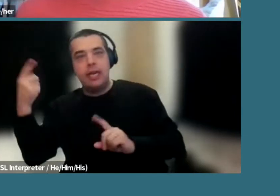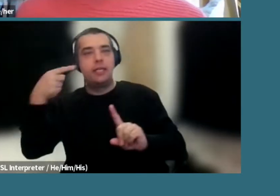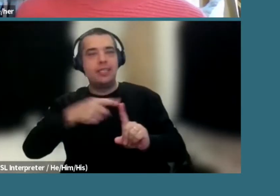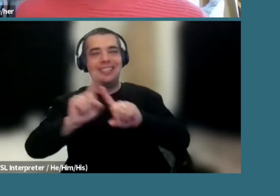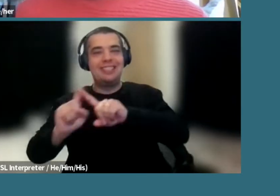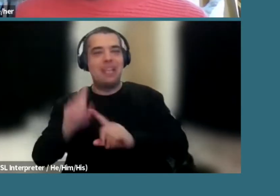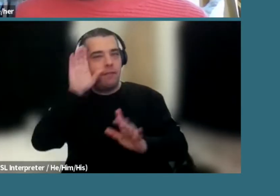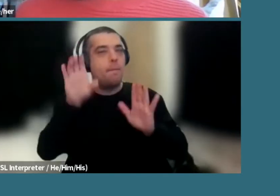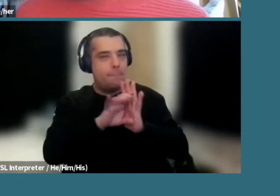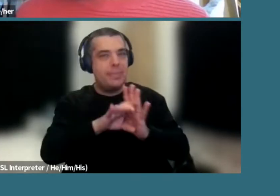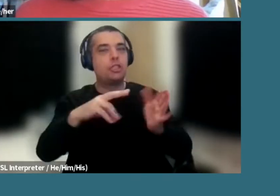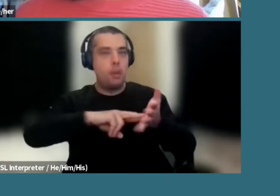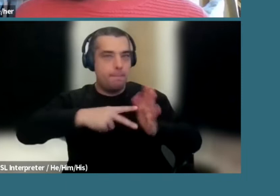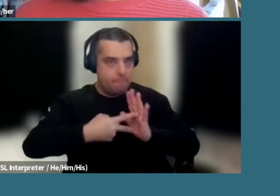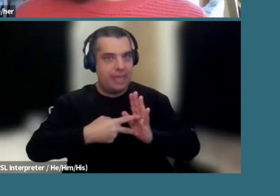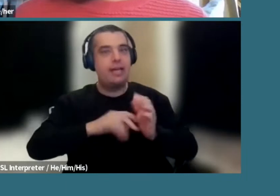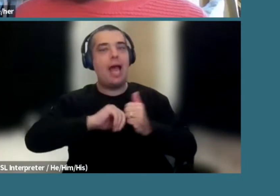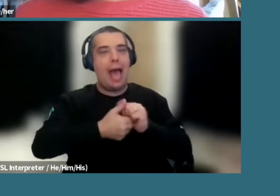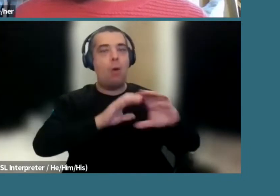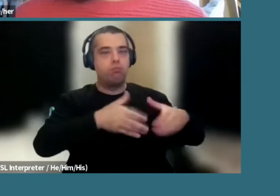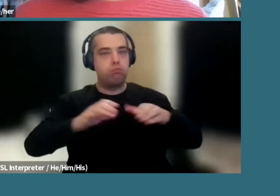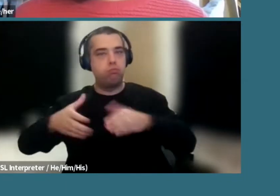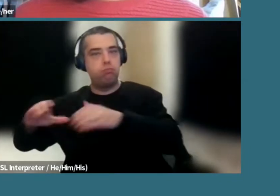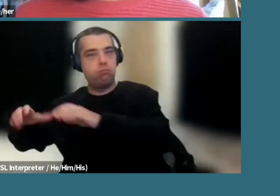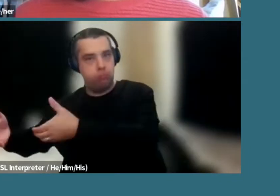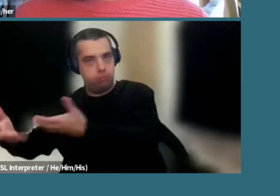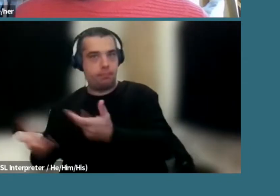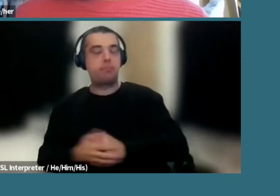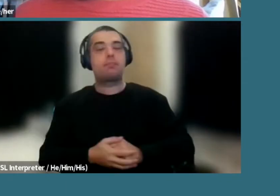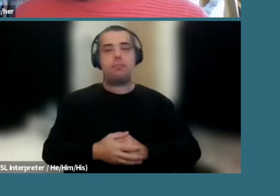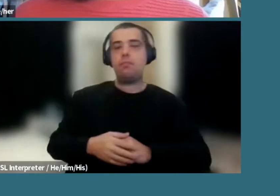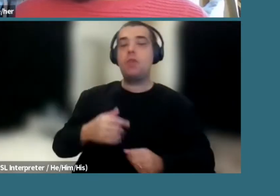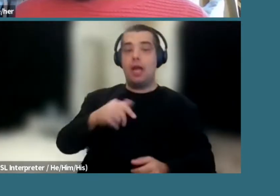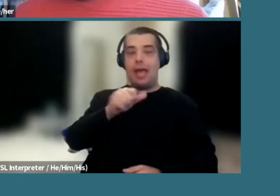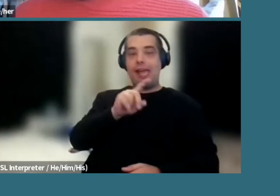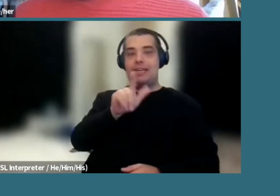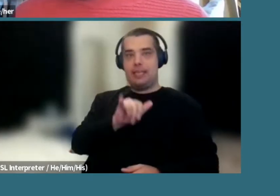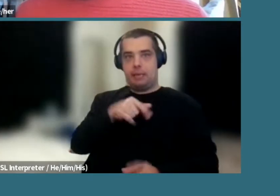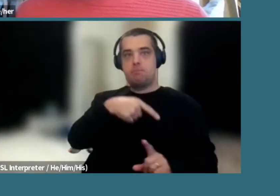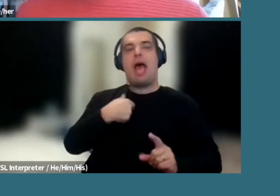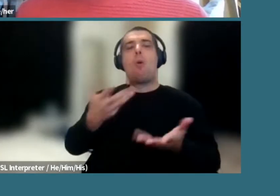descriptions are and how they're categorized. And I just want to mention this was something that we talked about previously